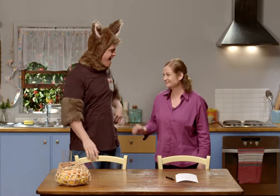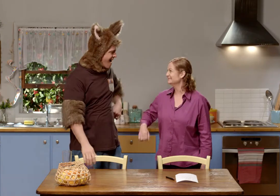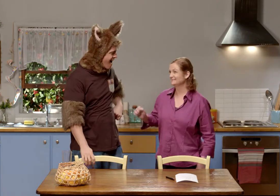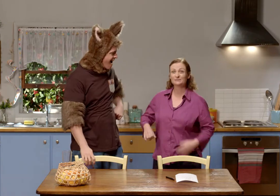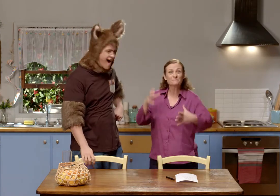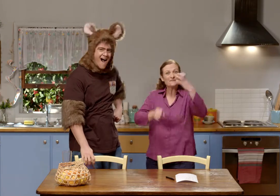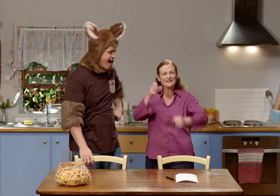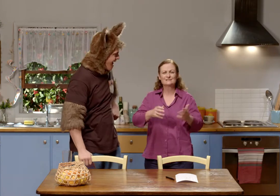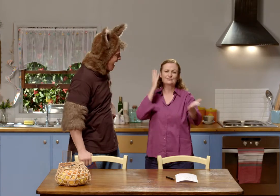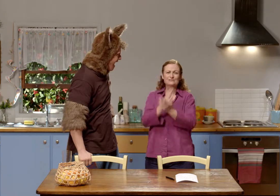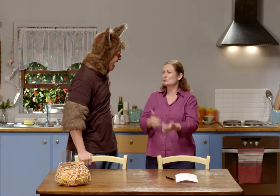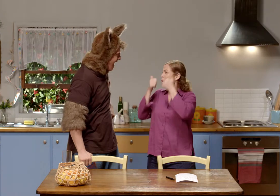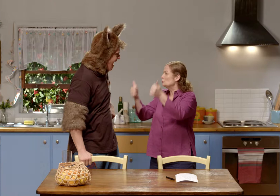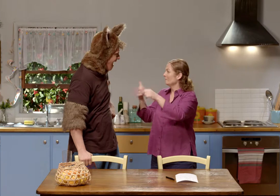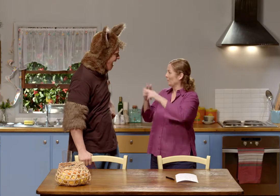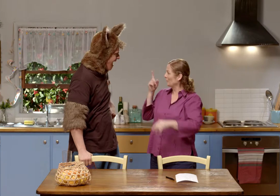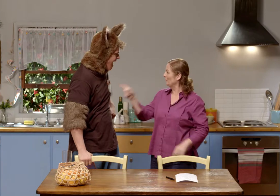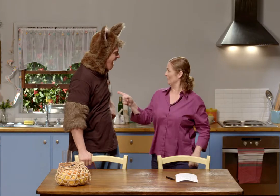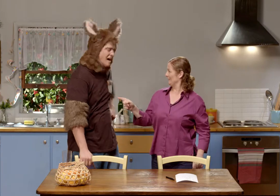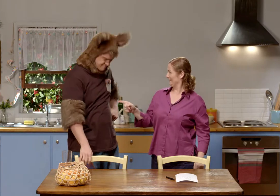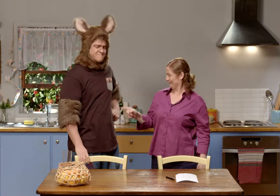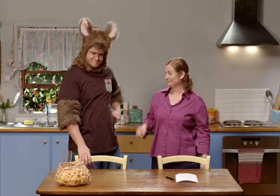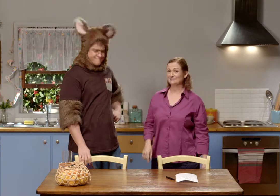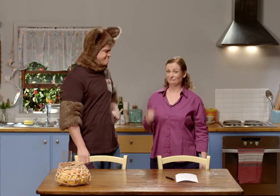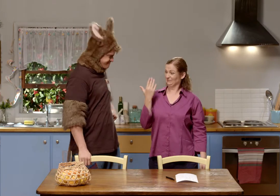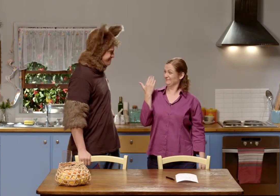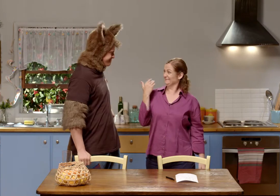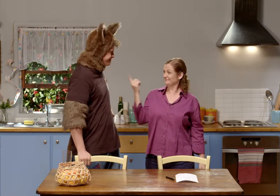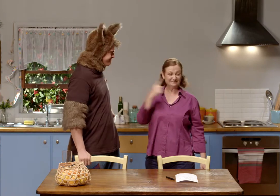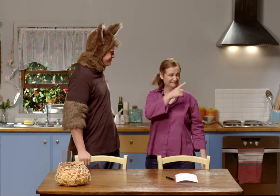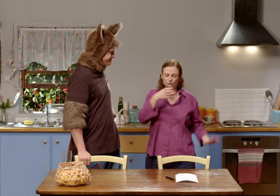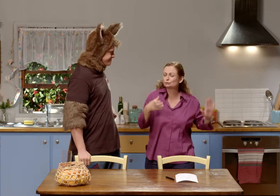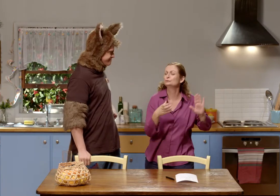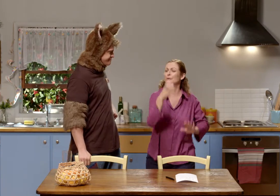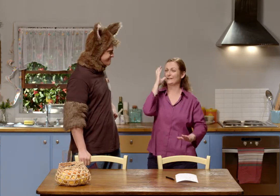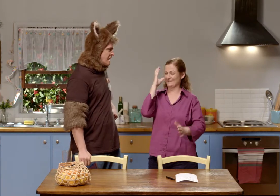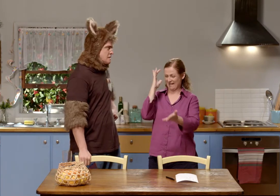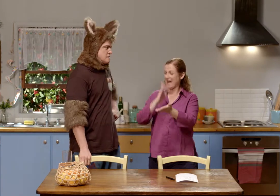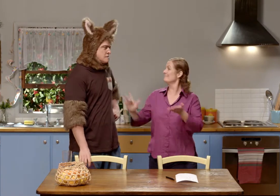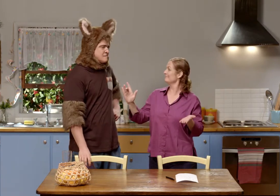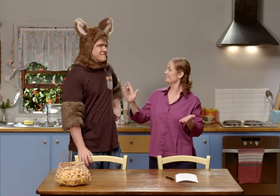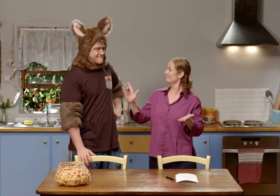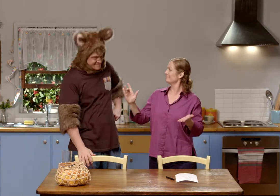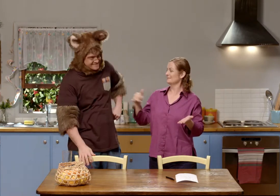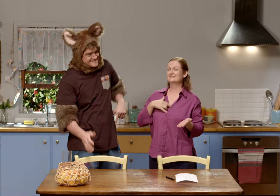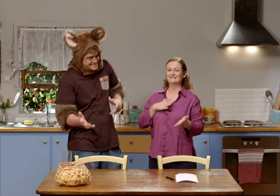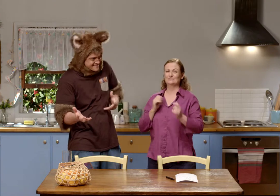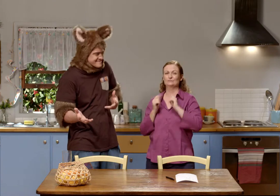Yes, and milk is so good for you Possum. You've drunk all of my milk haven't you?